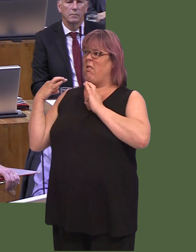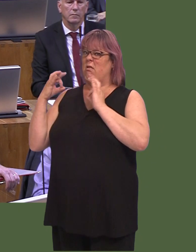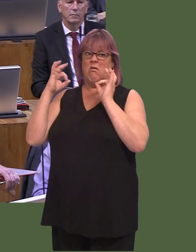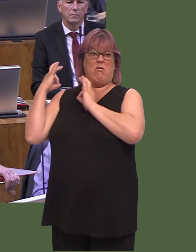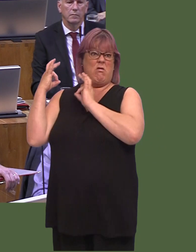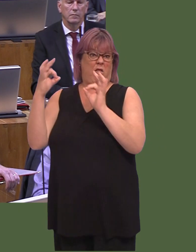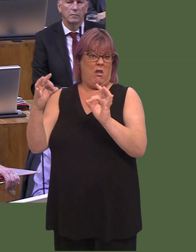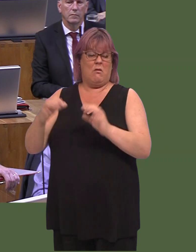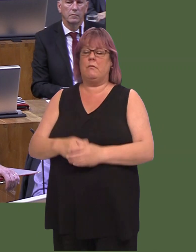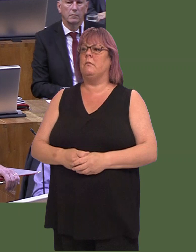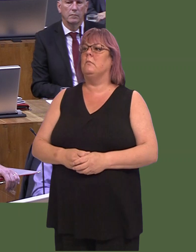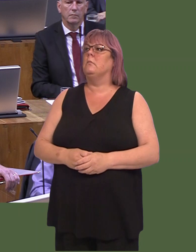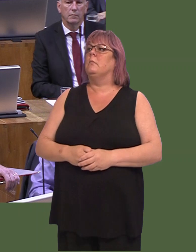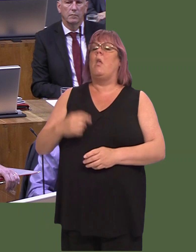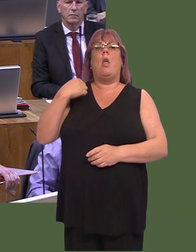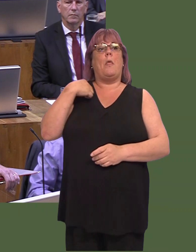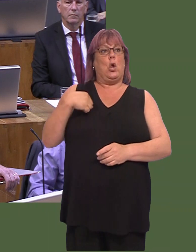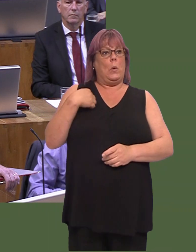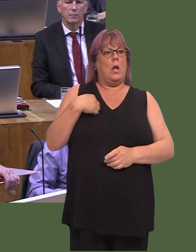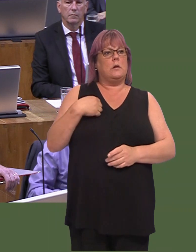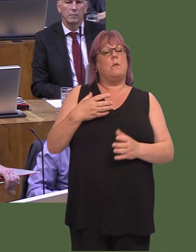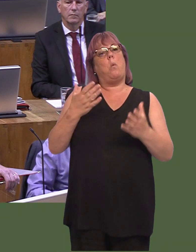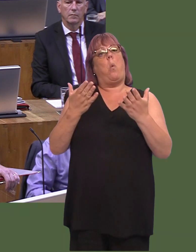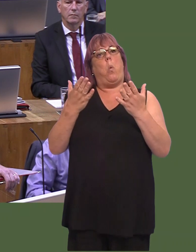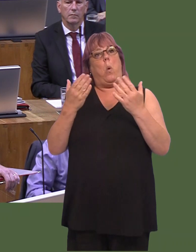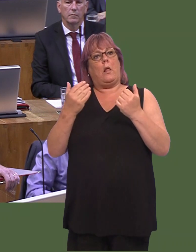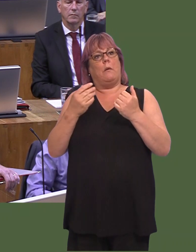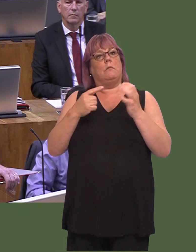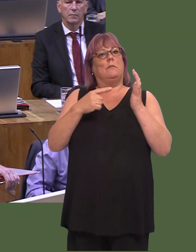I do, however, welcome the deal. The unions have given it a welcome as well.